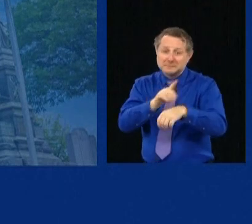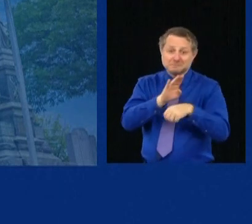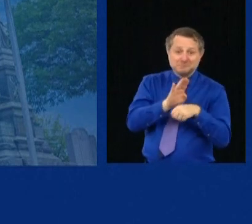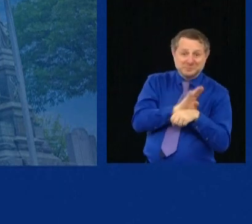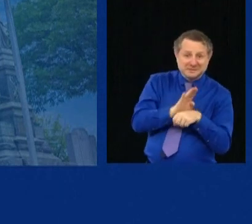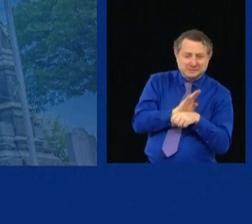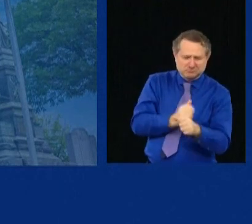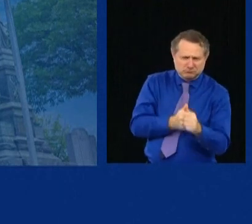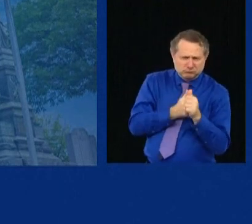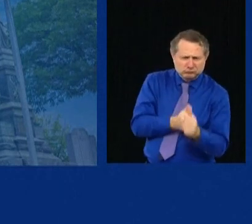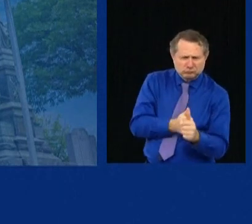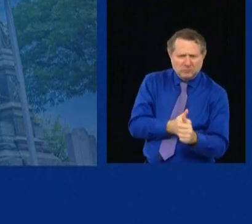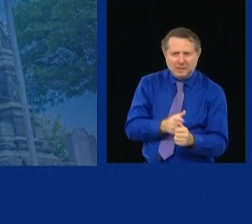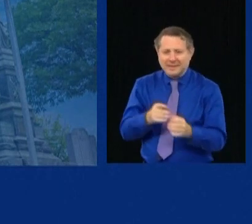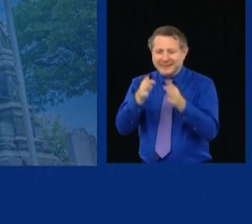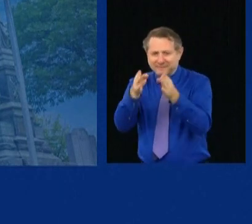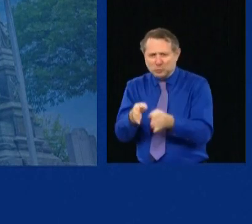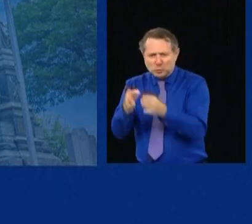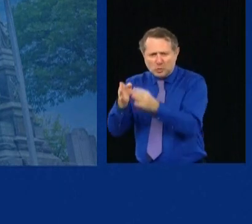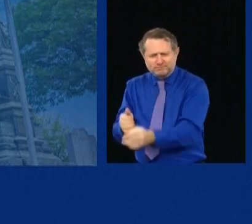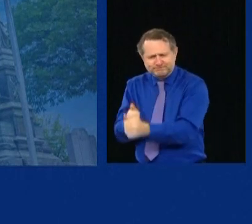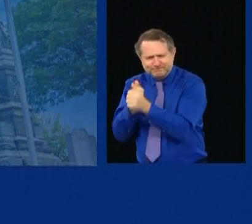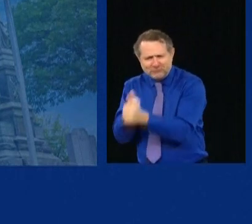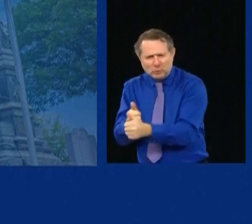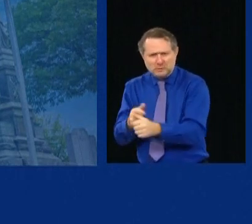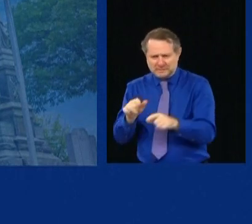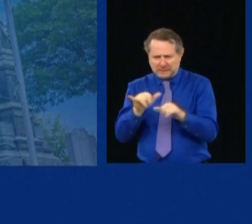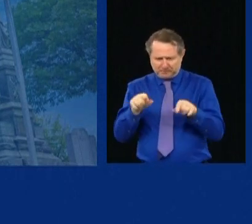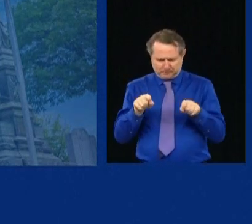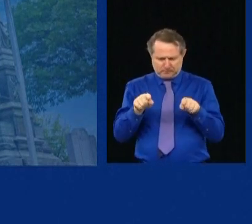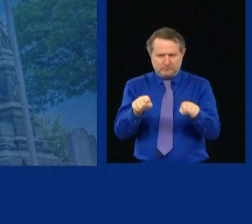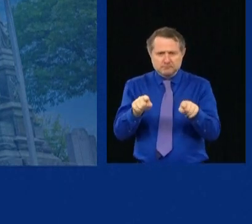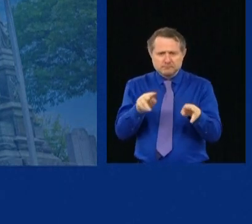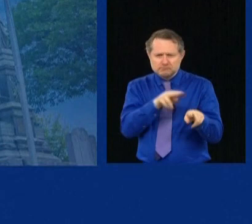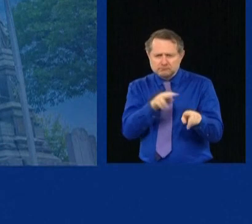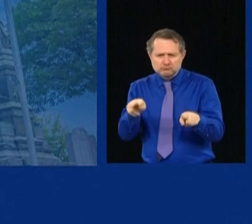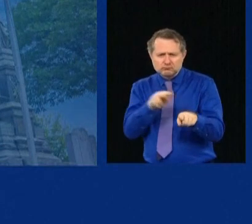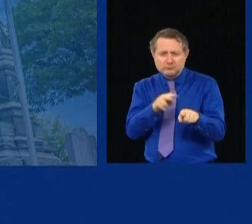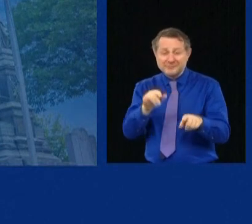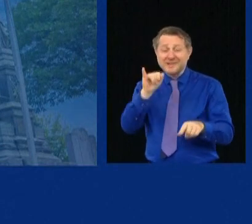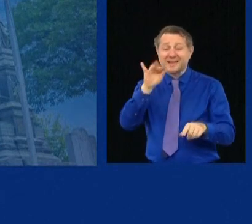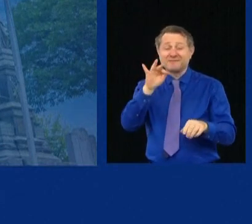LOCAL GOVERNMENTS TO BE DILIGENT ABOUT THE BUSINESS COMPLIANCE